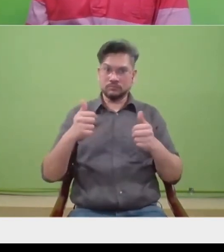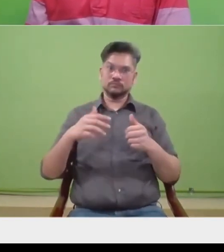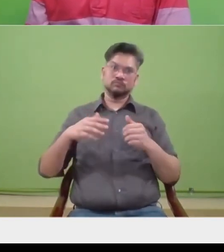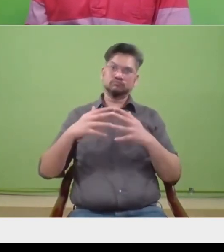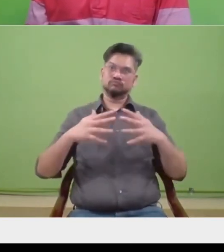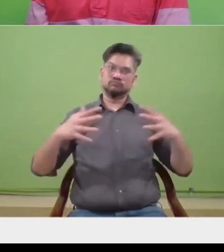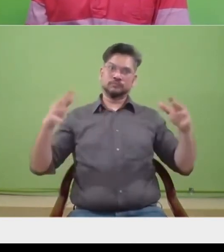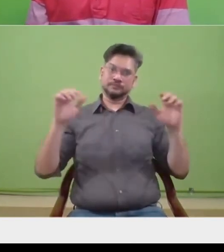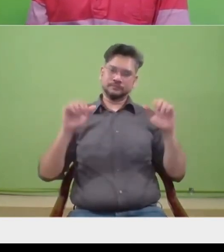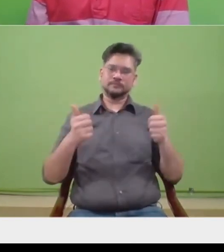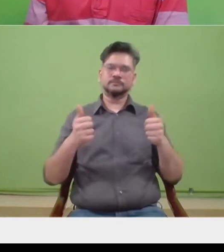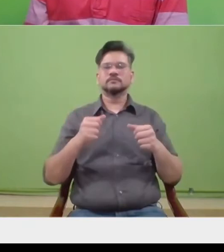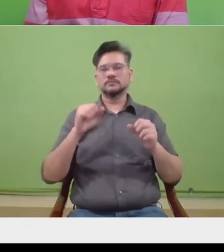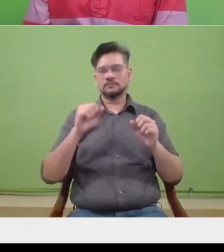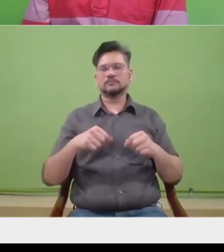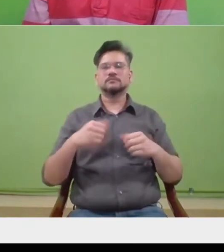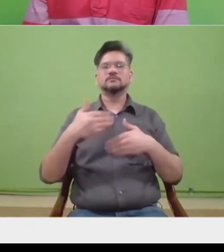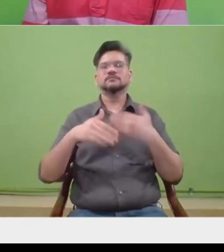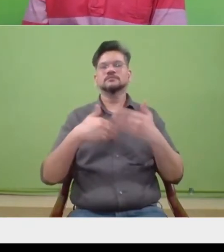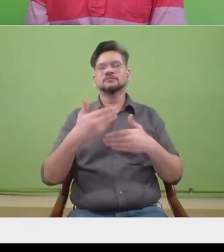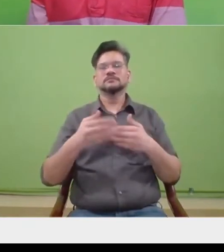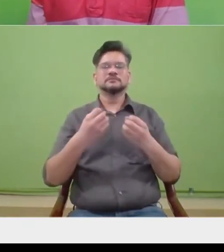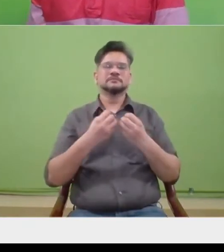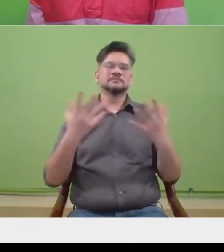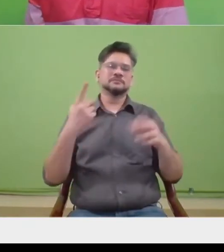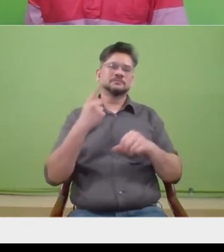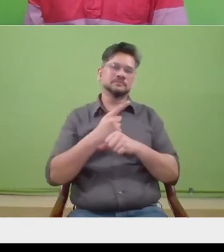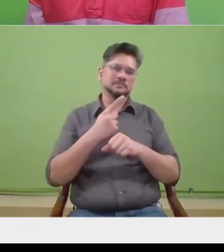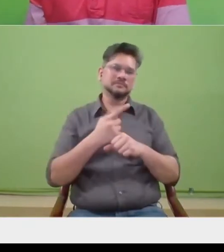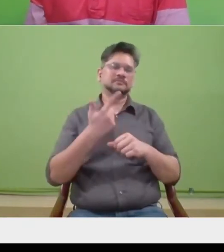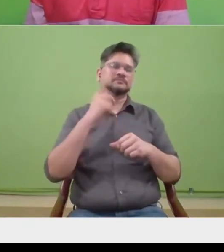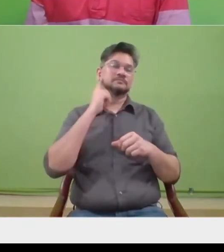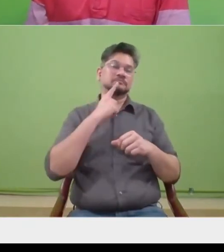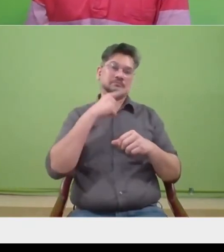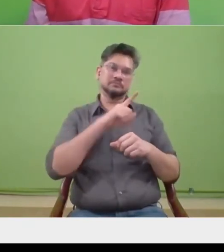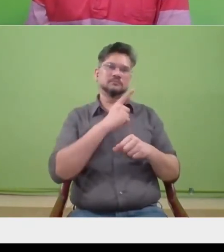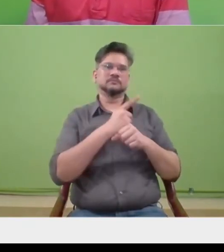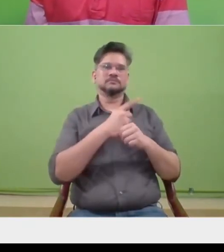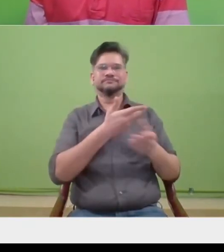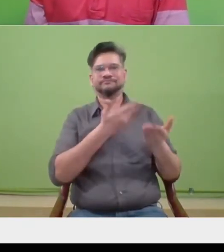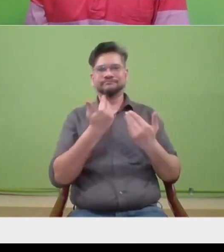we will have many teachers deaf teachers and sign language could be an alternative mode of education